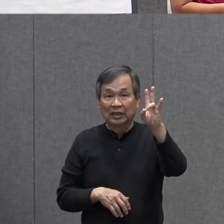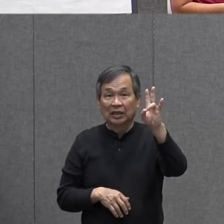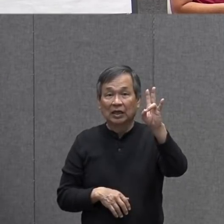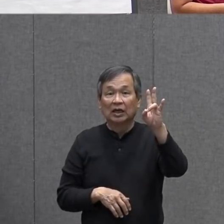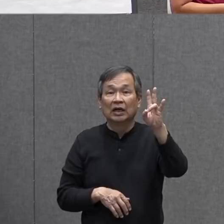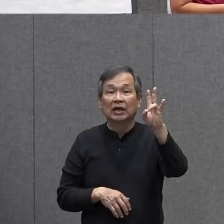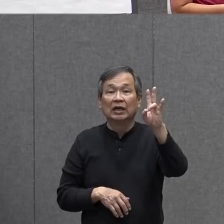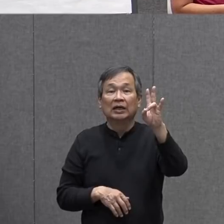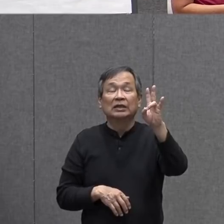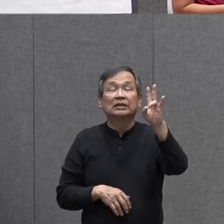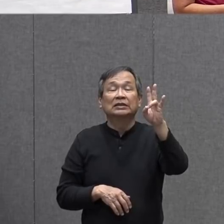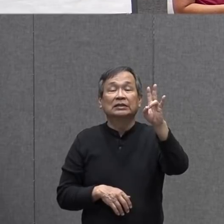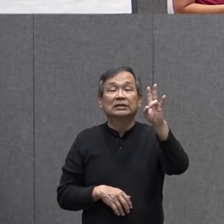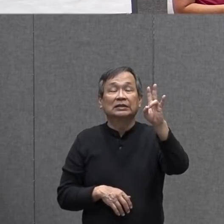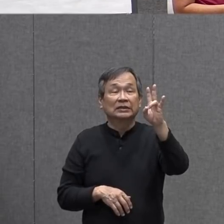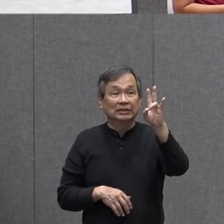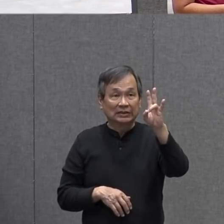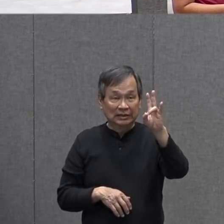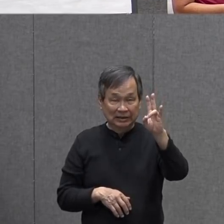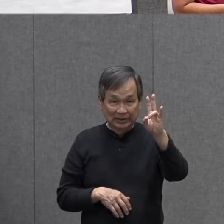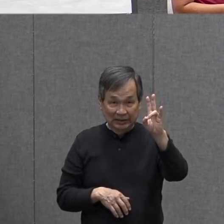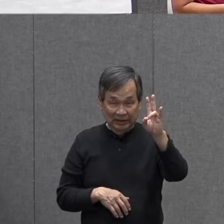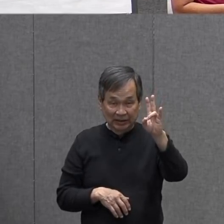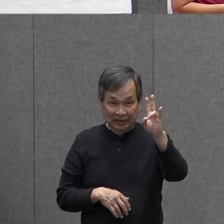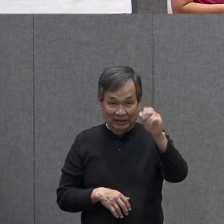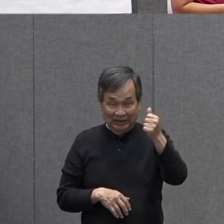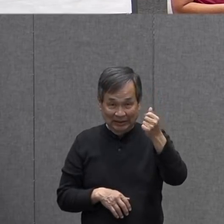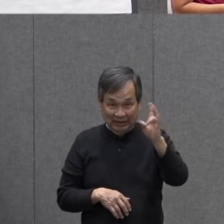17, we have one in the tens place.